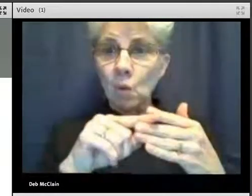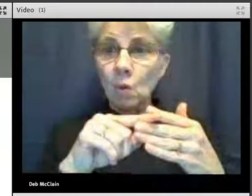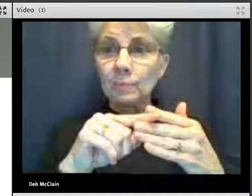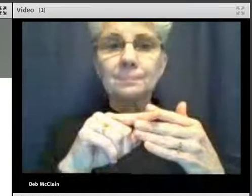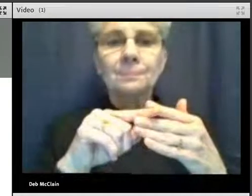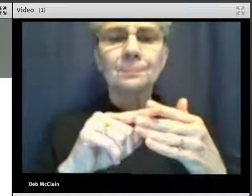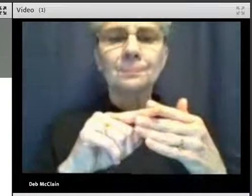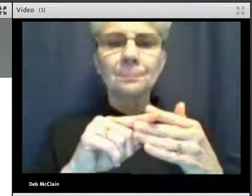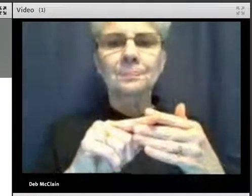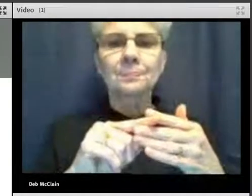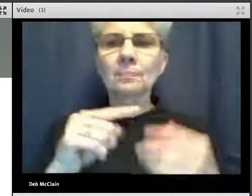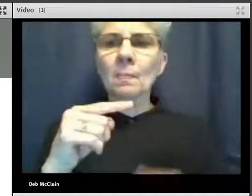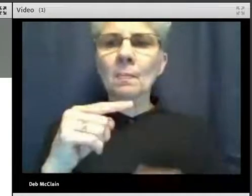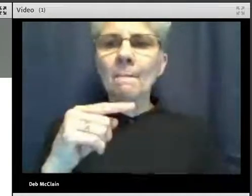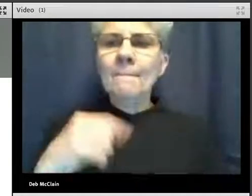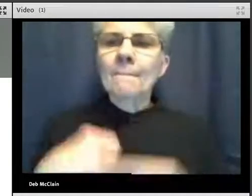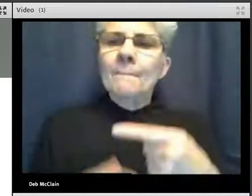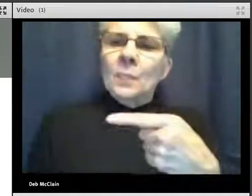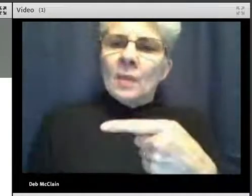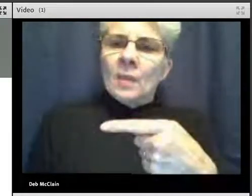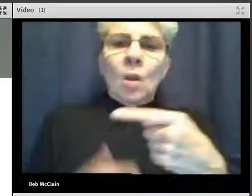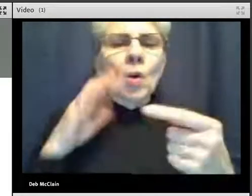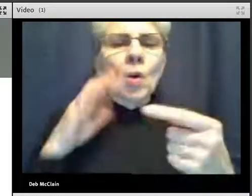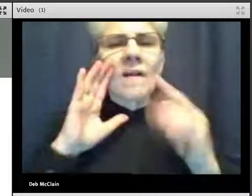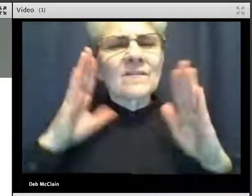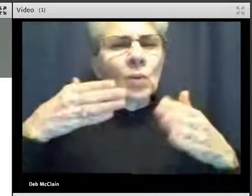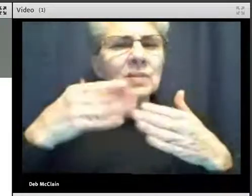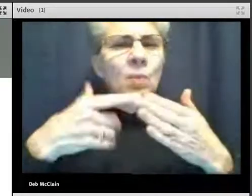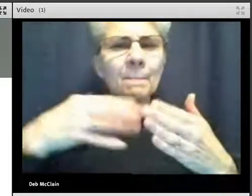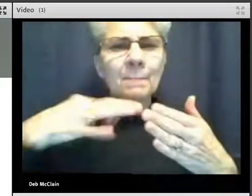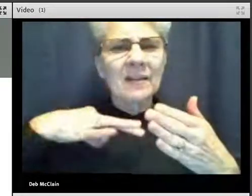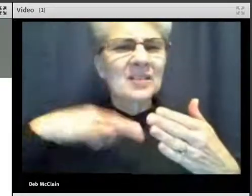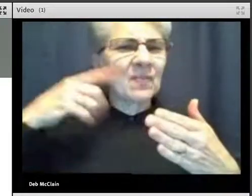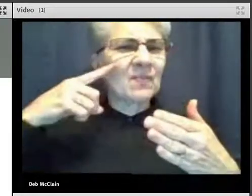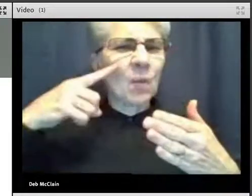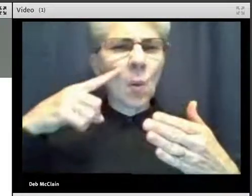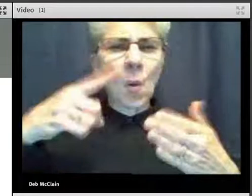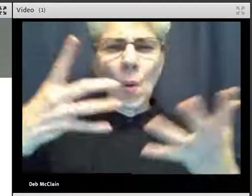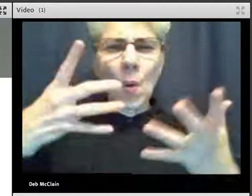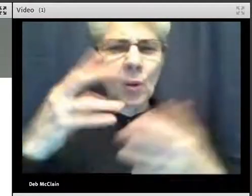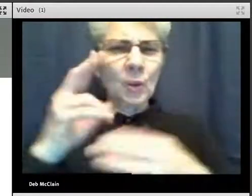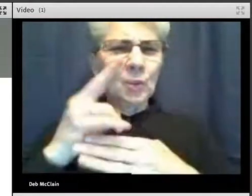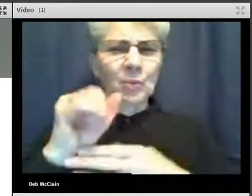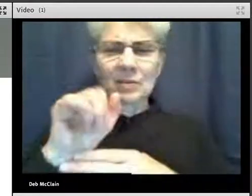We are going to focus on sort of what are the benefits -- What are they? Why do we use them?